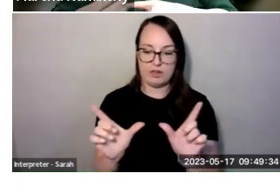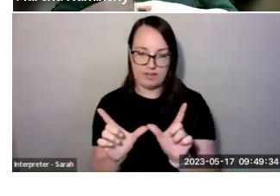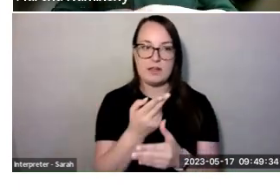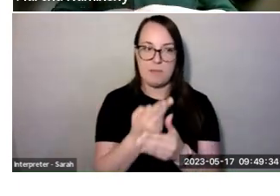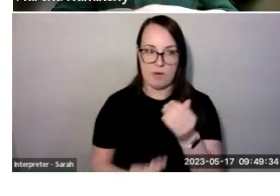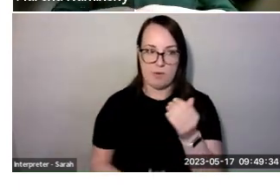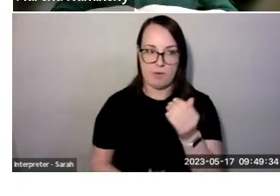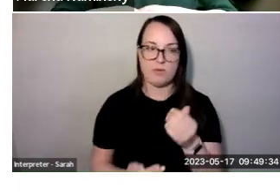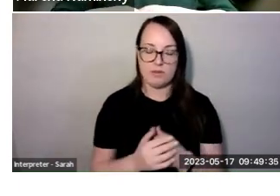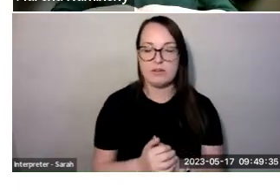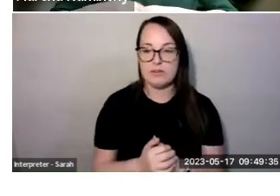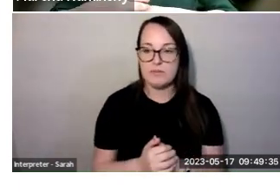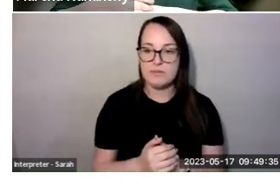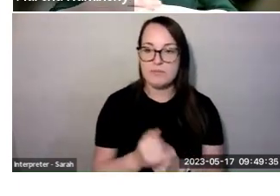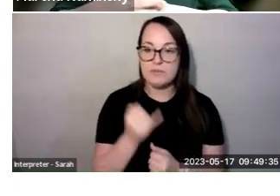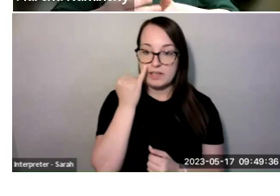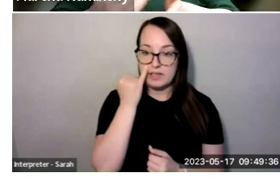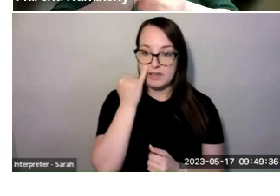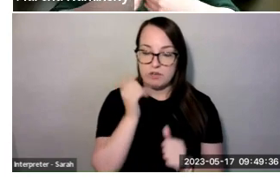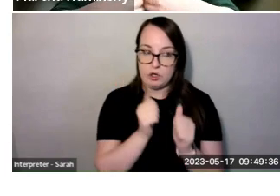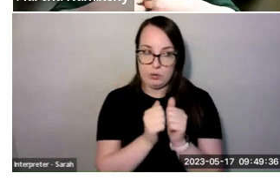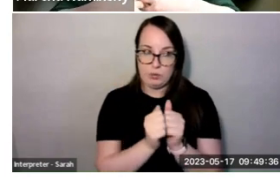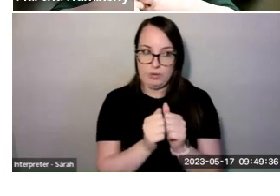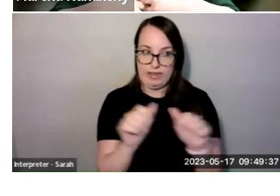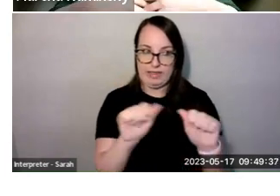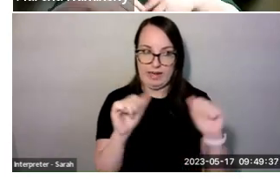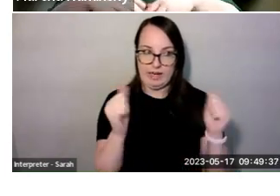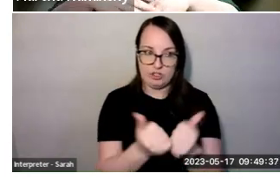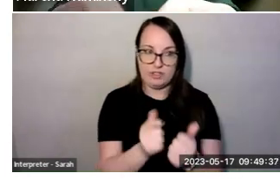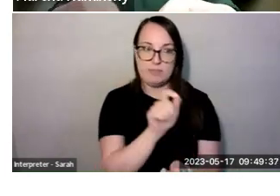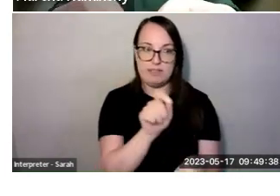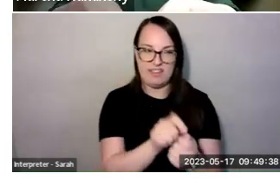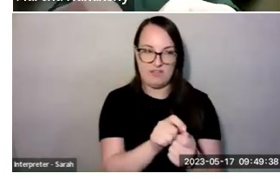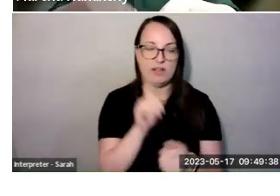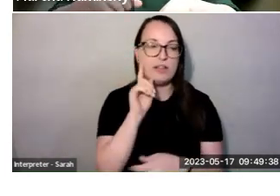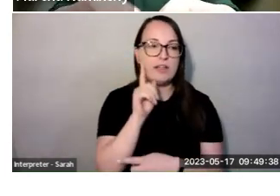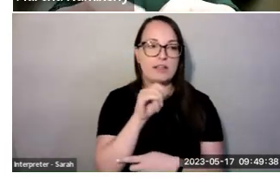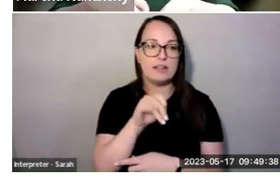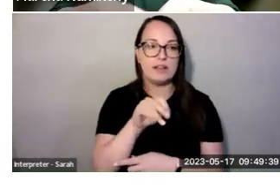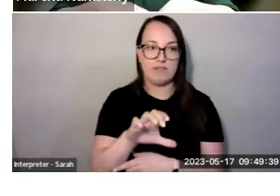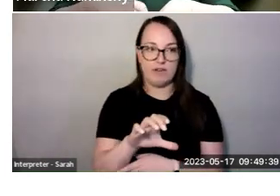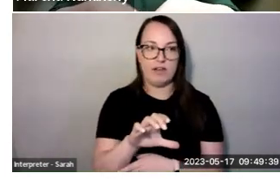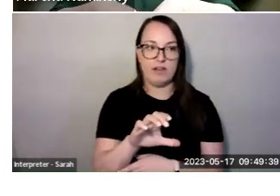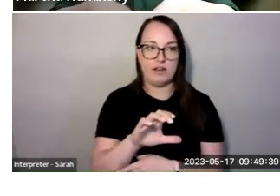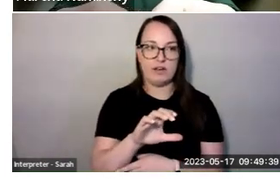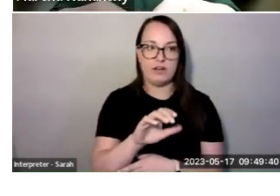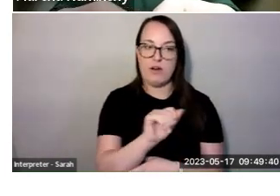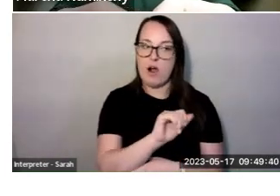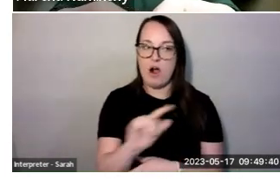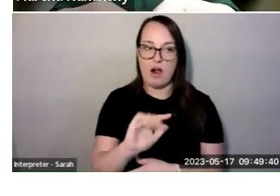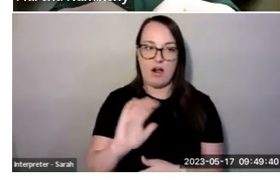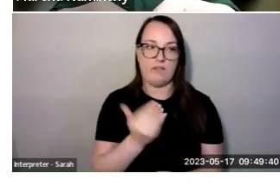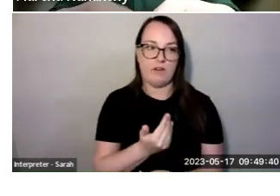a license and certification. If you are going with an agency,